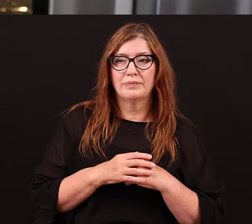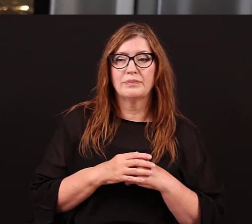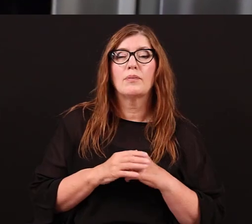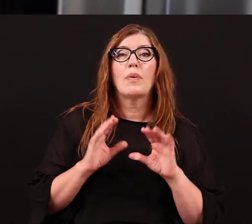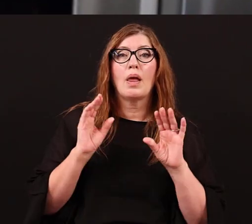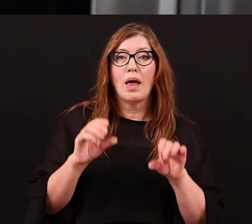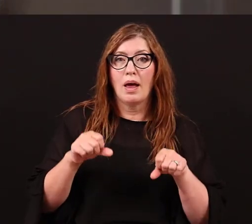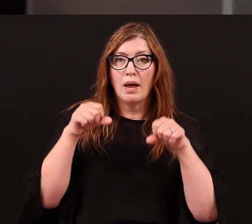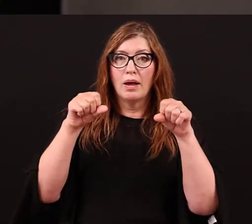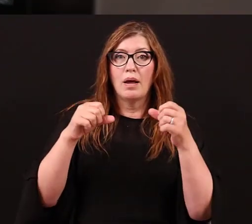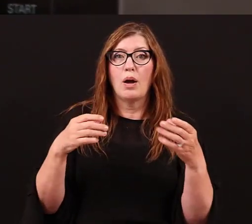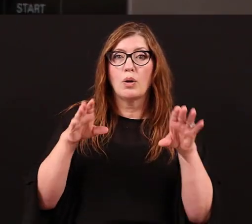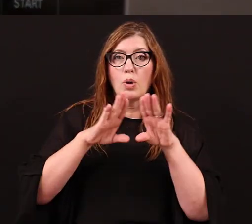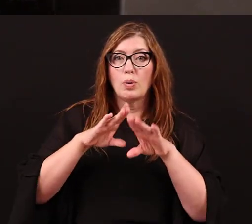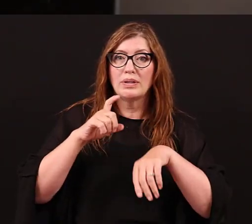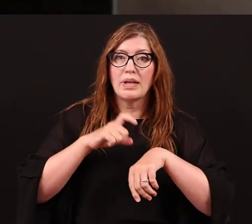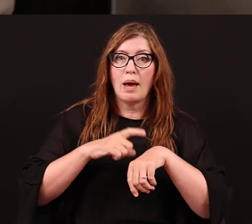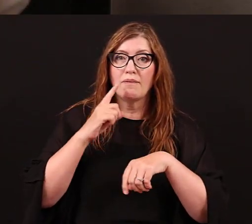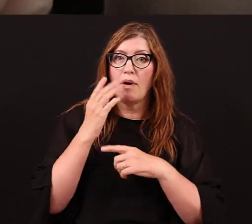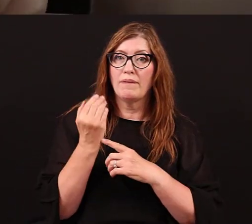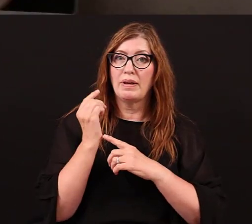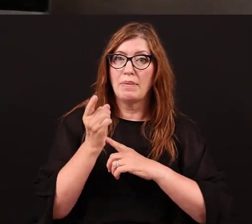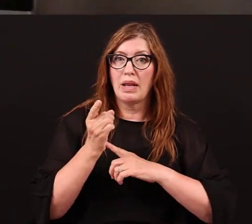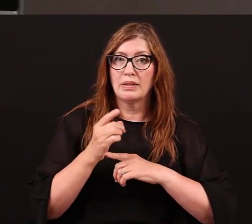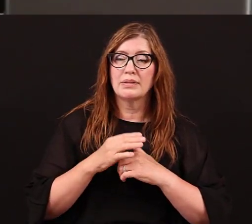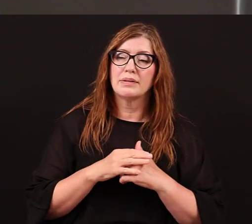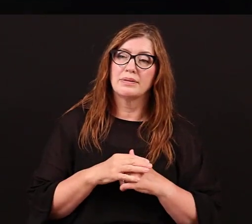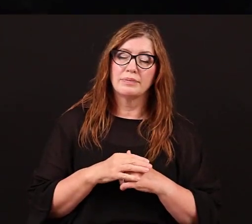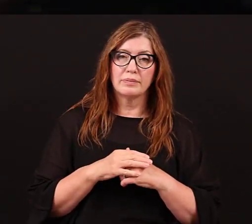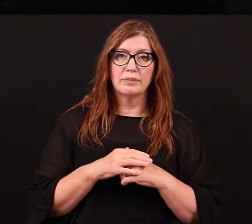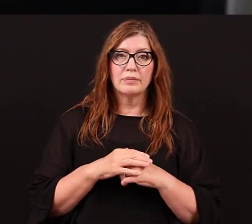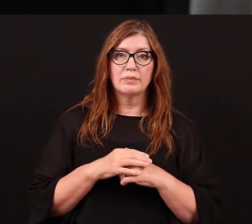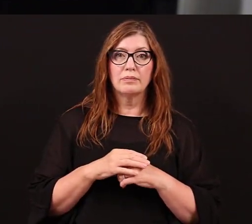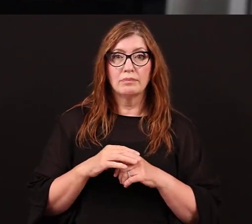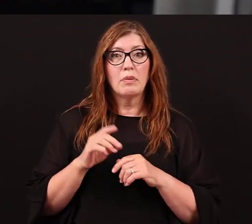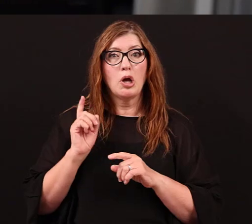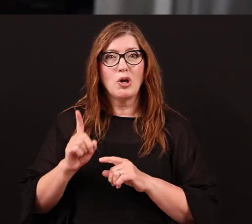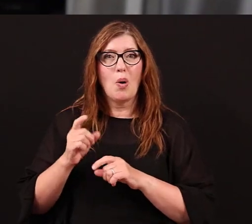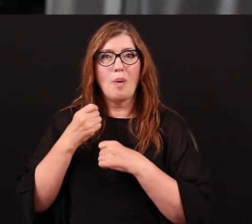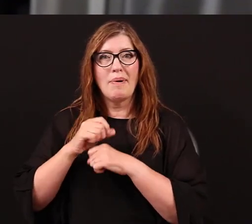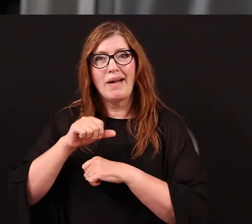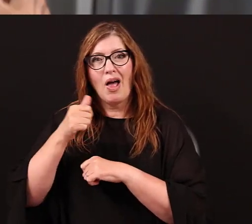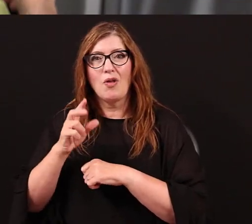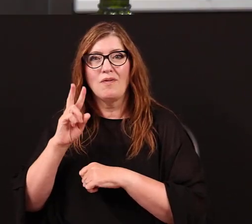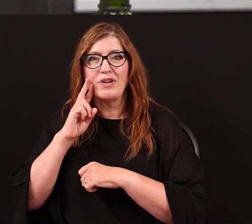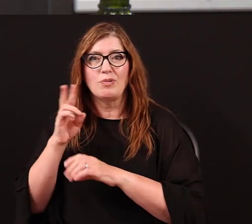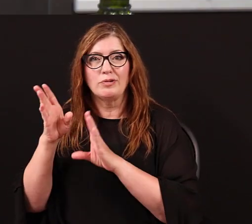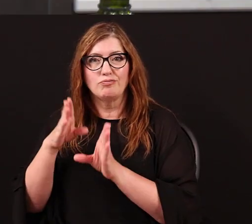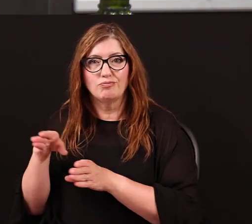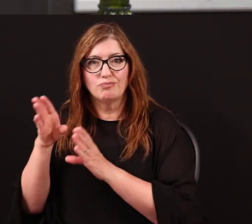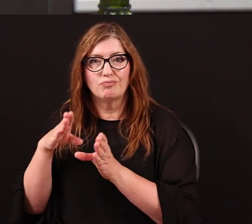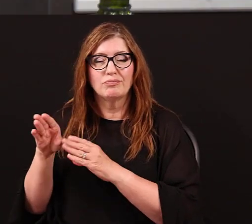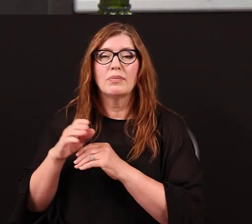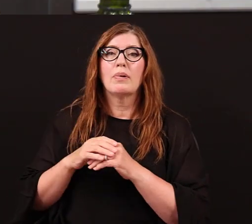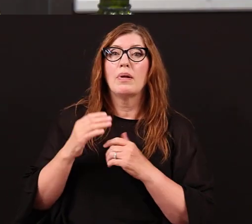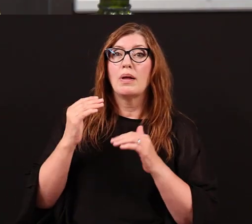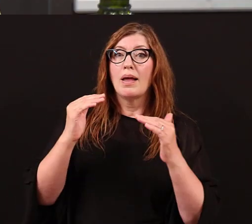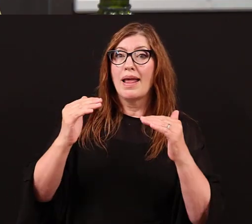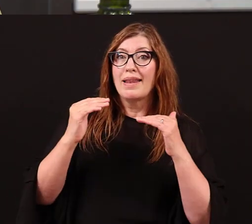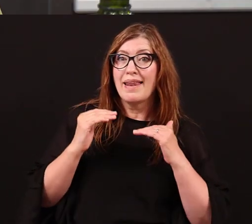close it up. I'm gonna set my timer for 15 minutes and I'm gonna go prepare the rest of the vegetables. So our next vegetables we're gonna roast, today,